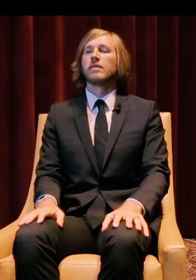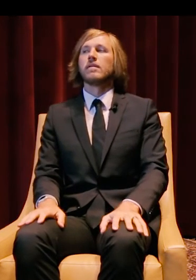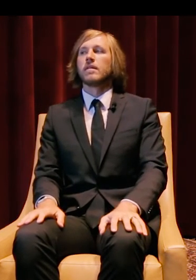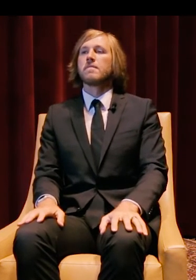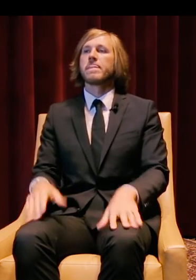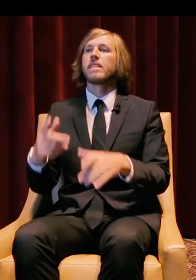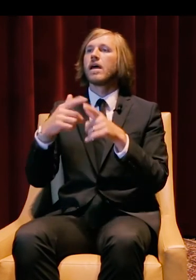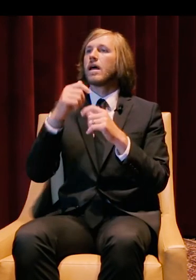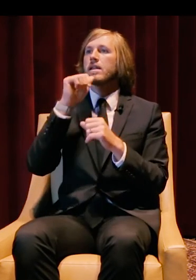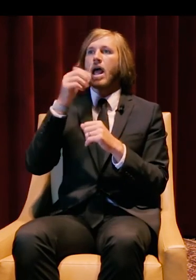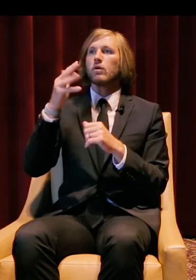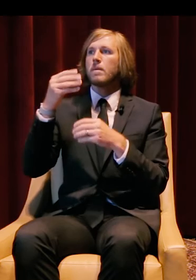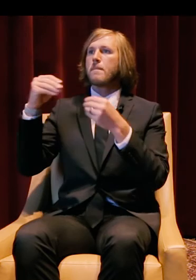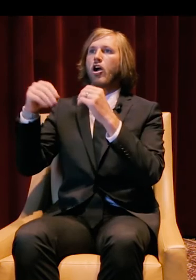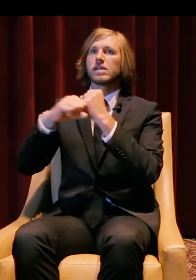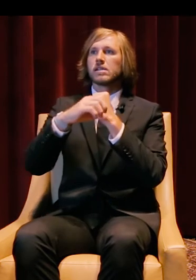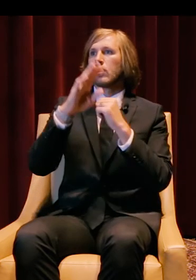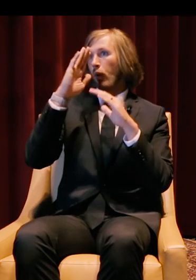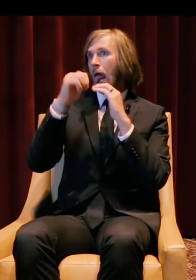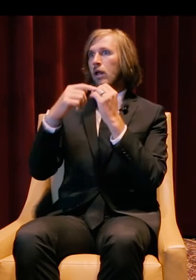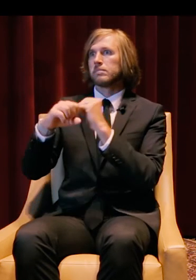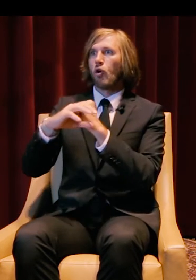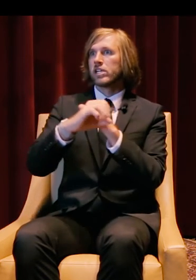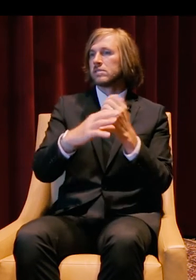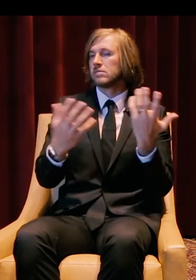Inadequate marketing, or not knowing how to market.